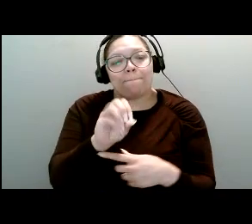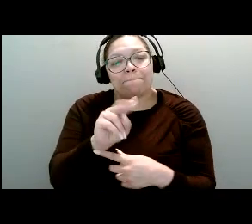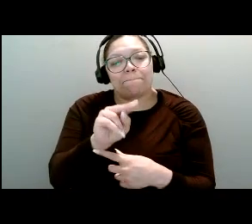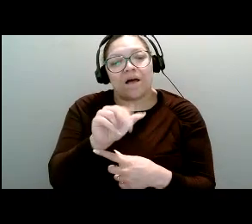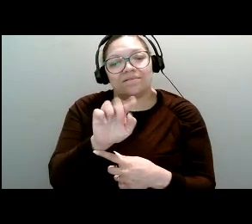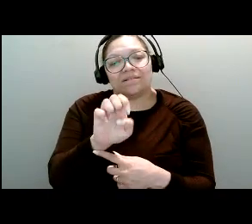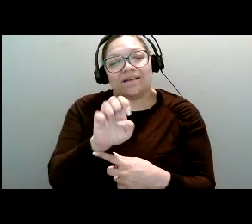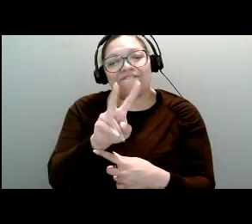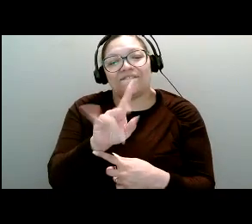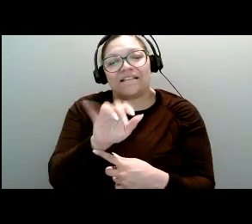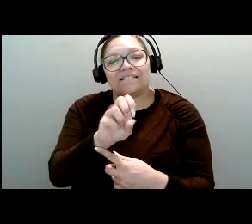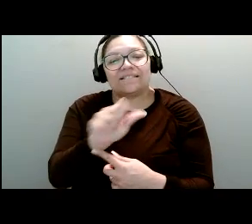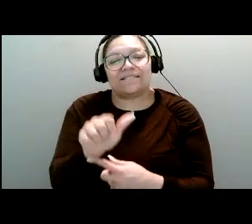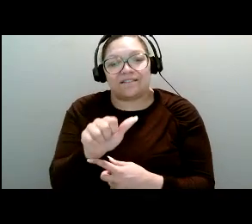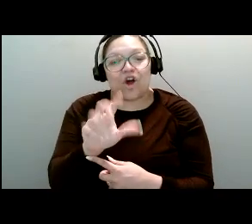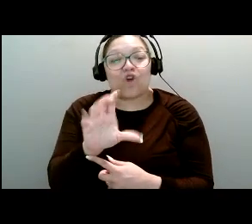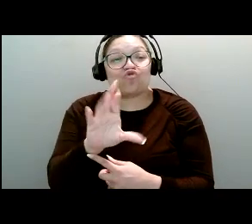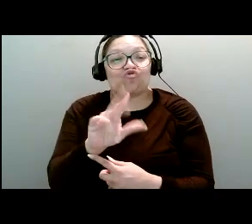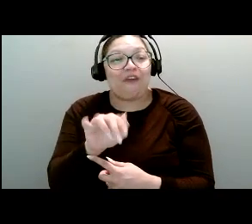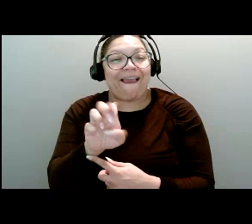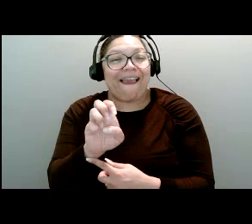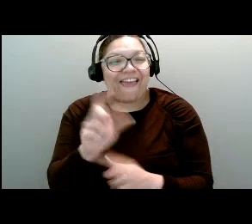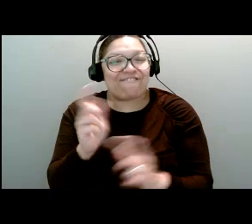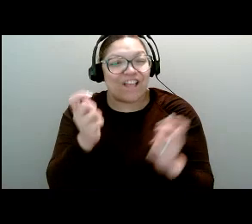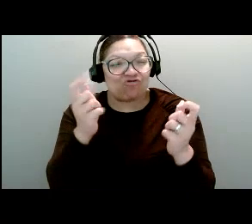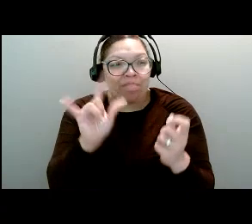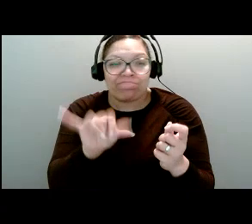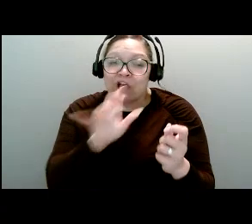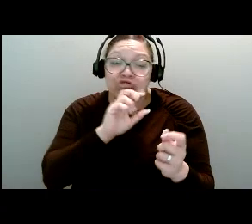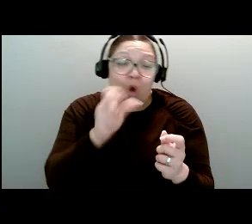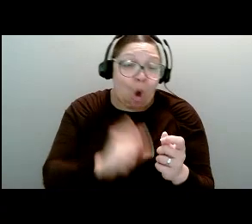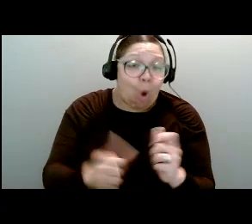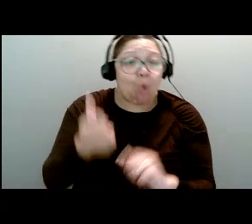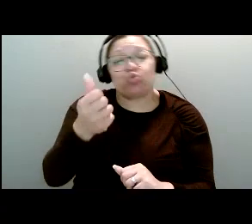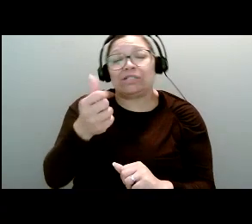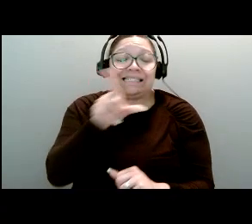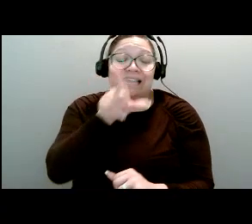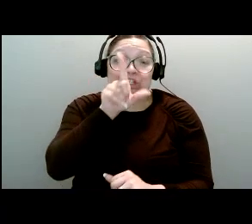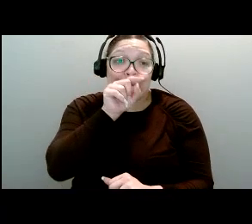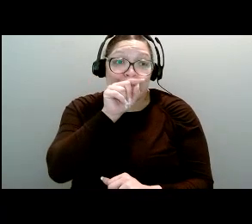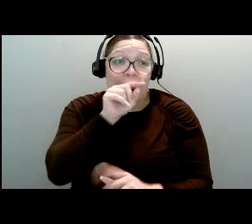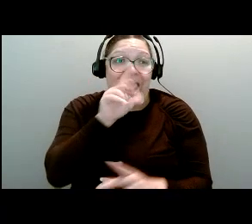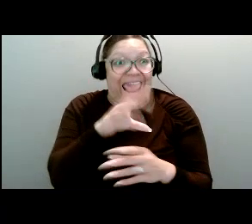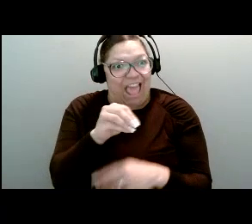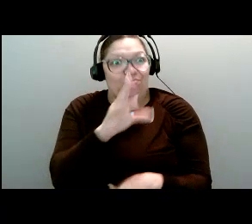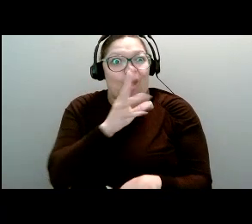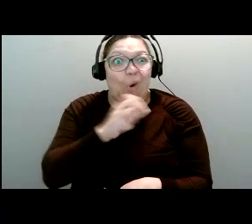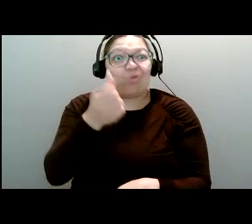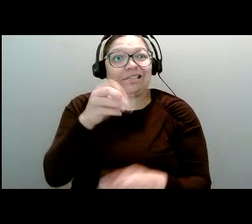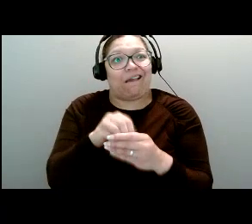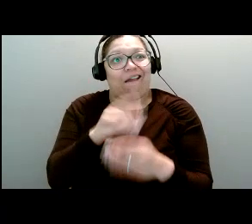It's one of the oldest birding festivals in the nation and the oldest in Colorado, so they really emphasize their natural resources.